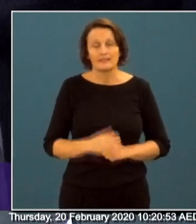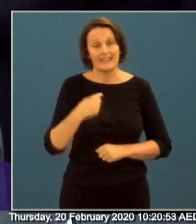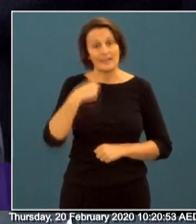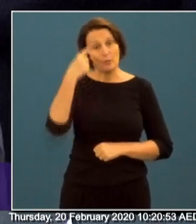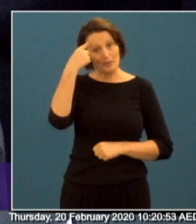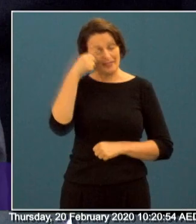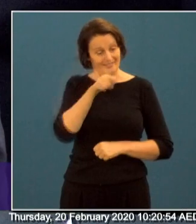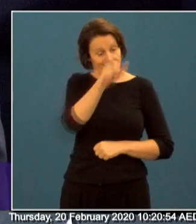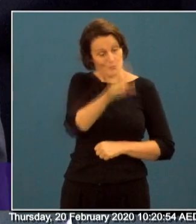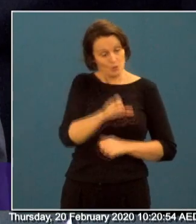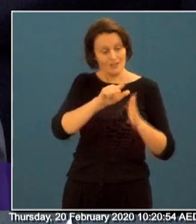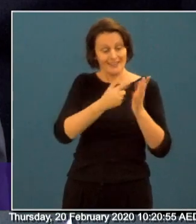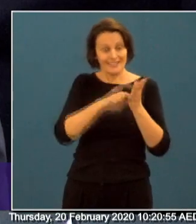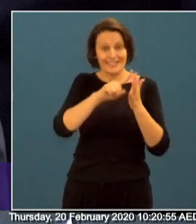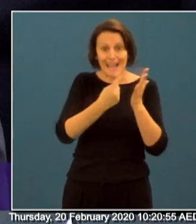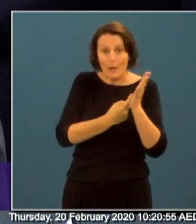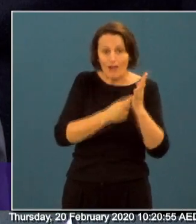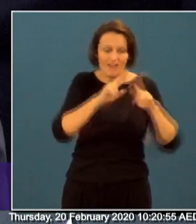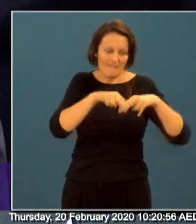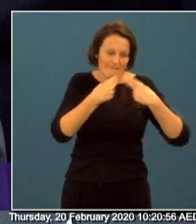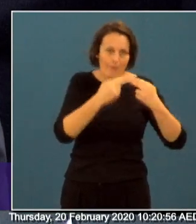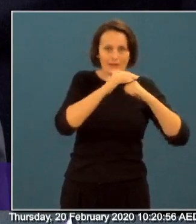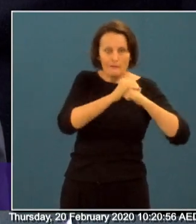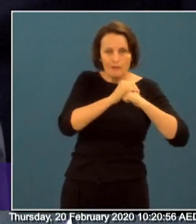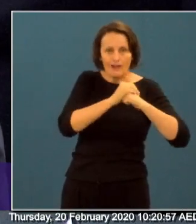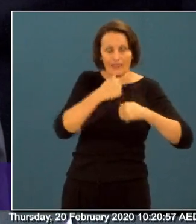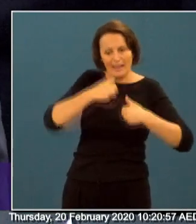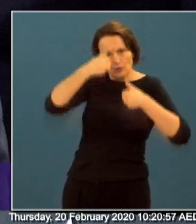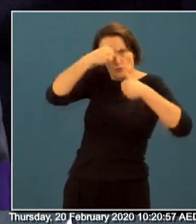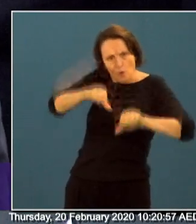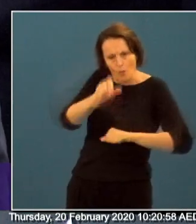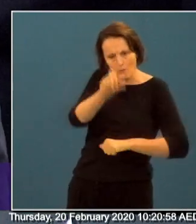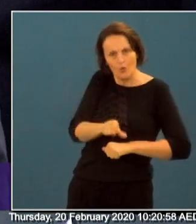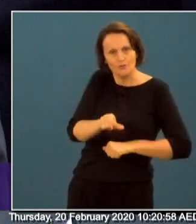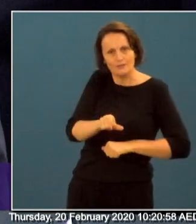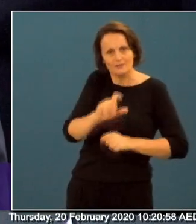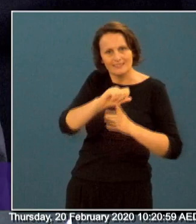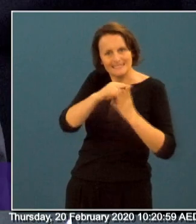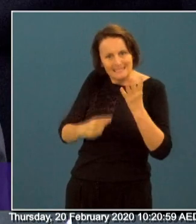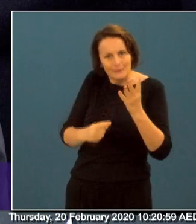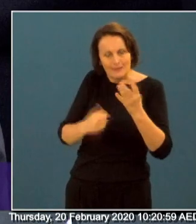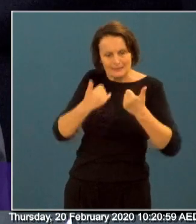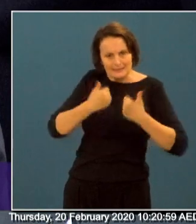patient or client well to facilitate that kind of conversation. But for that to happen, of course,